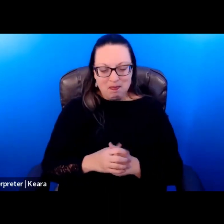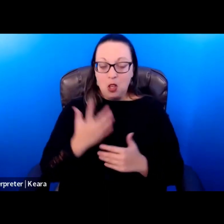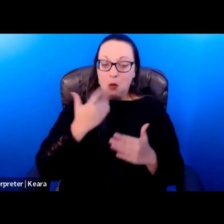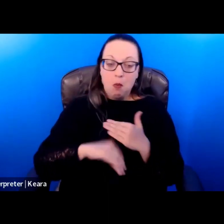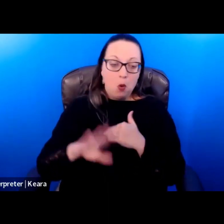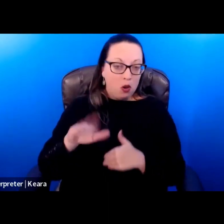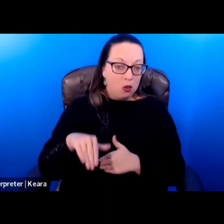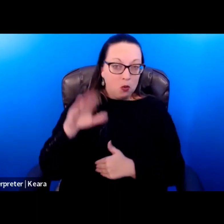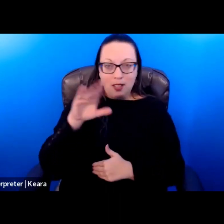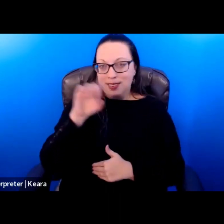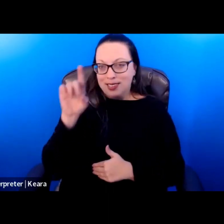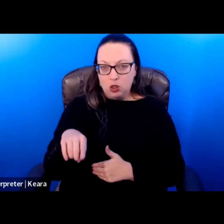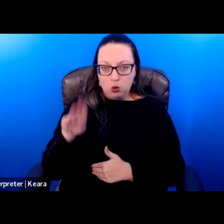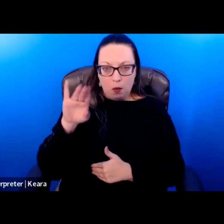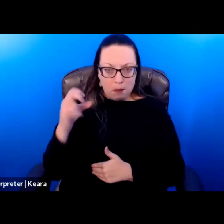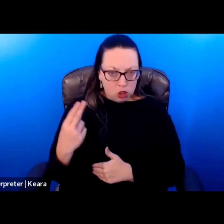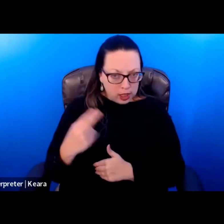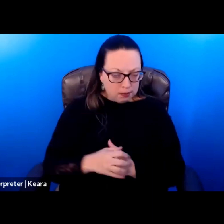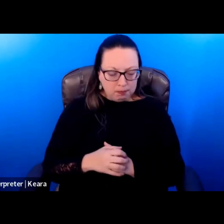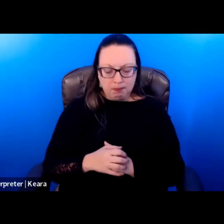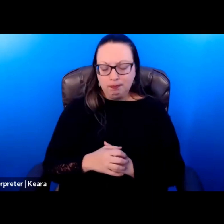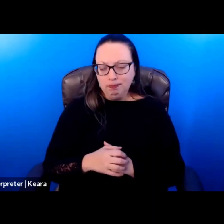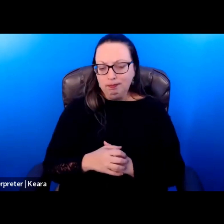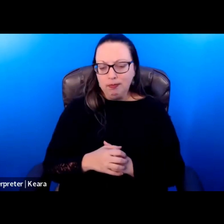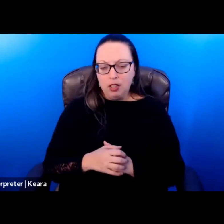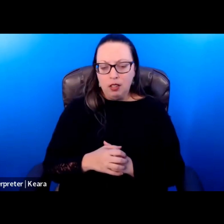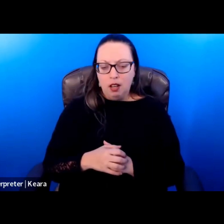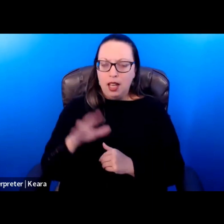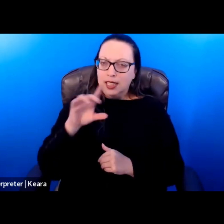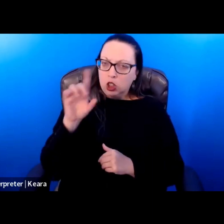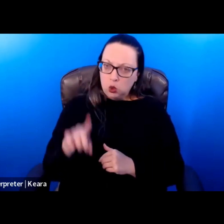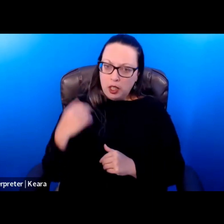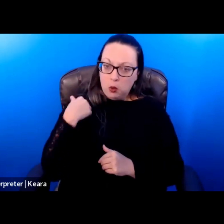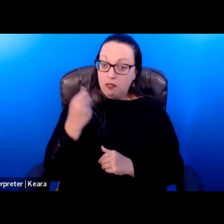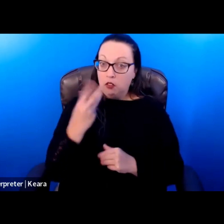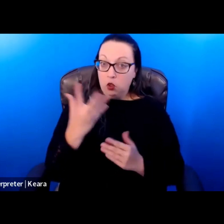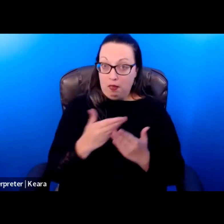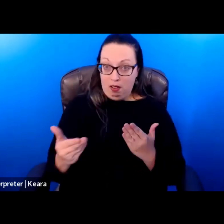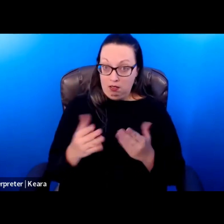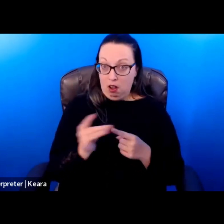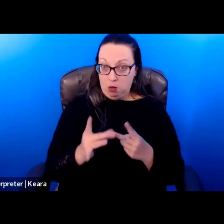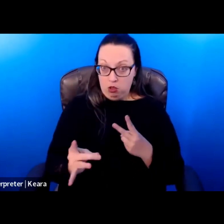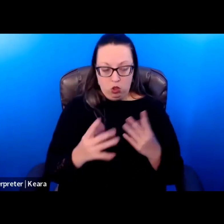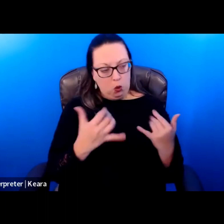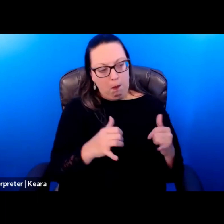much humble beginnings. I mean, Detroit, you have a couple of things, you can either play football, basketball, go to